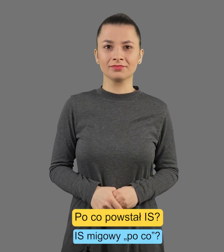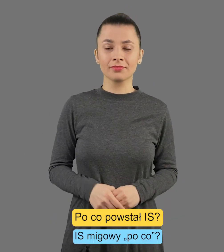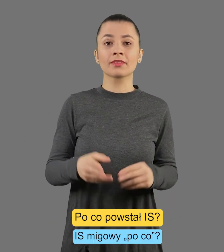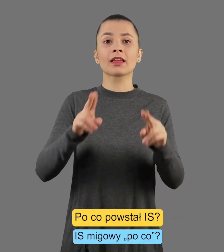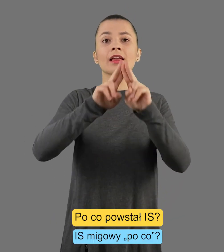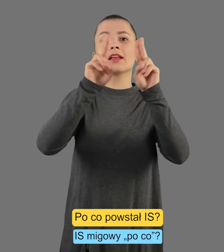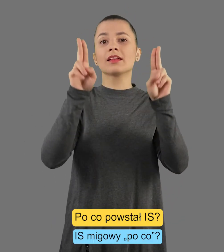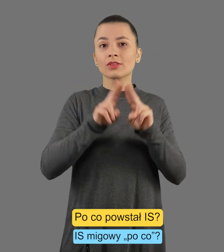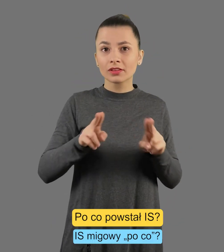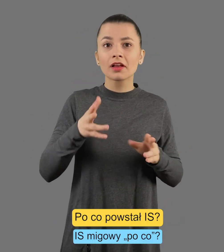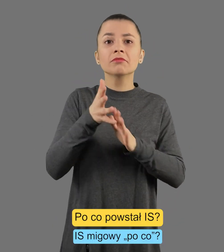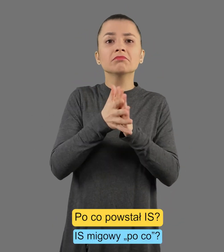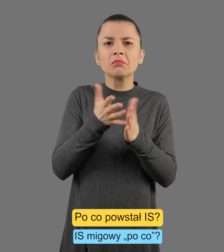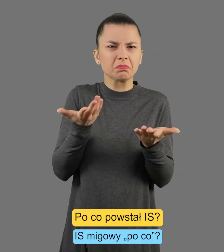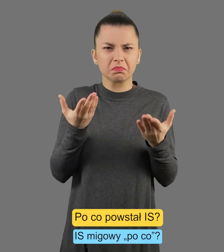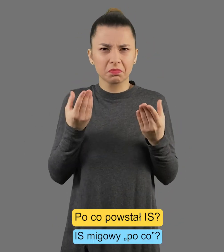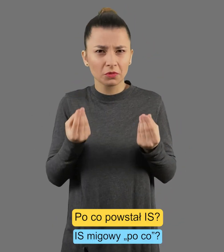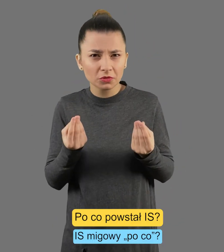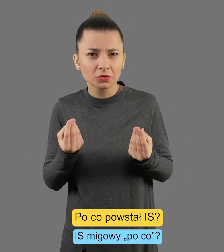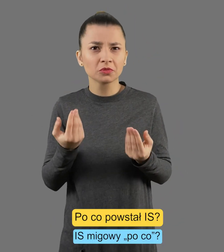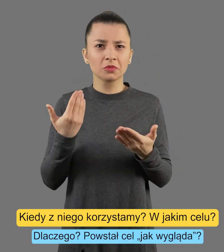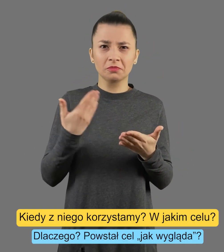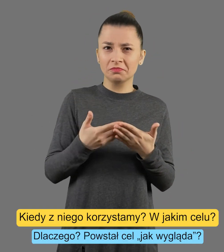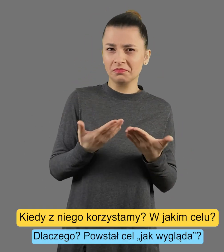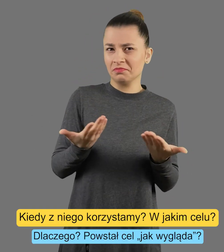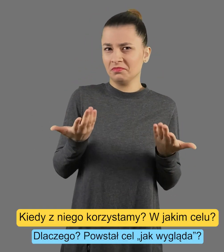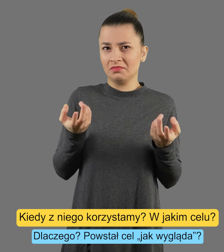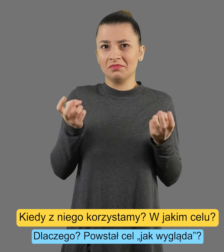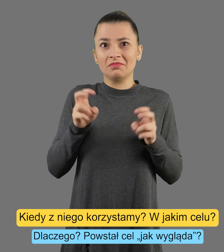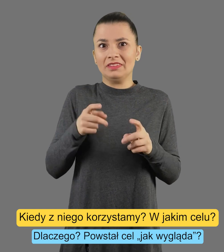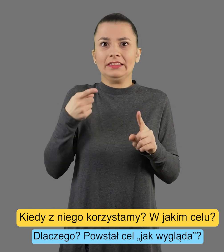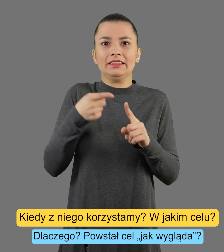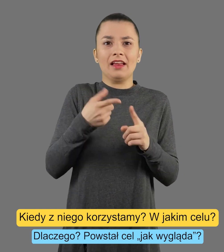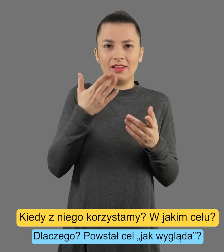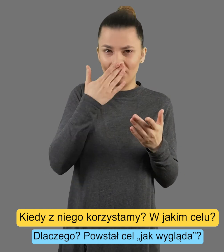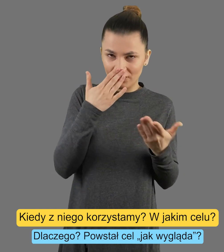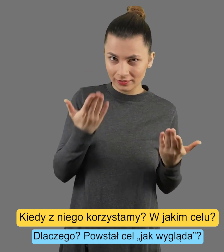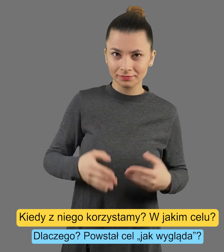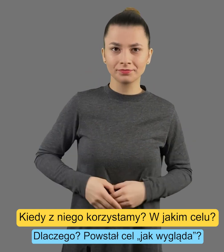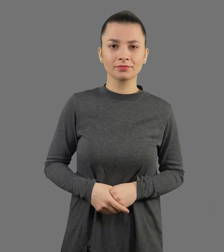Why was IS created? When do we use it? For what purpose?